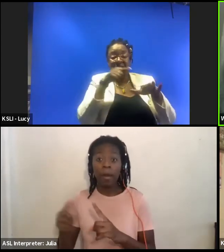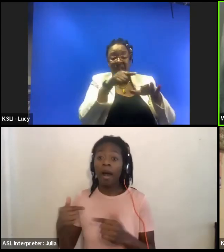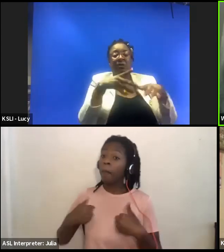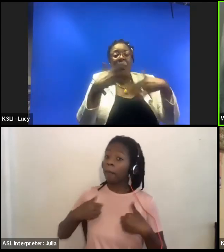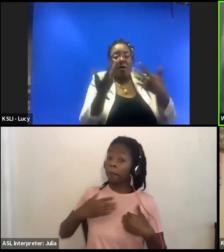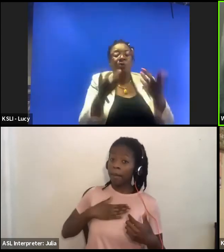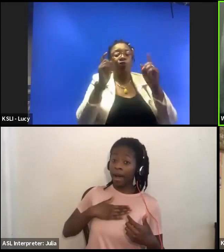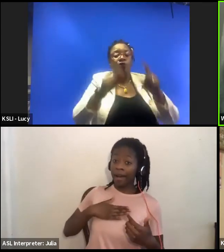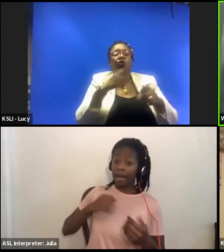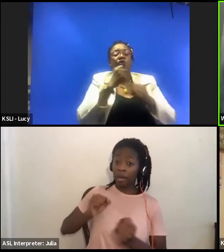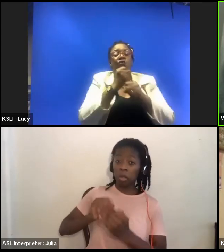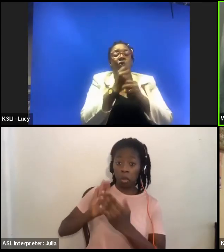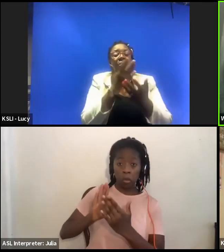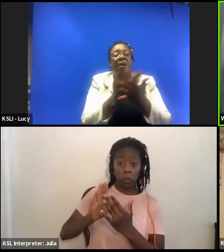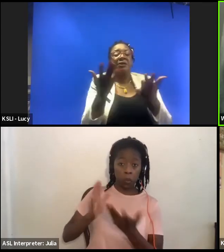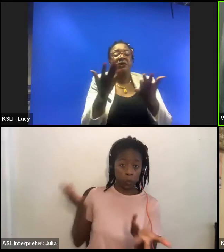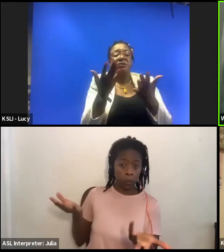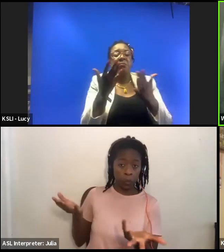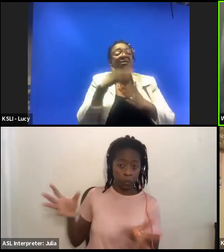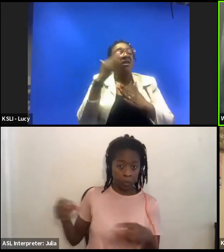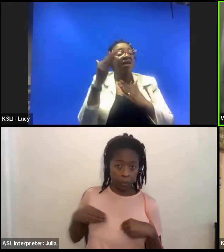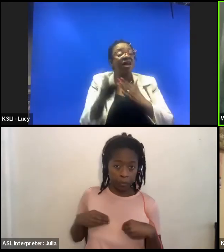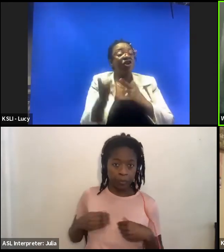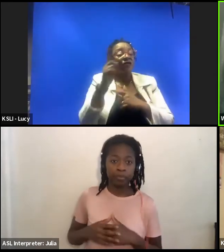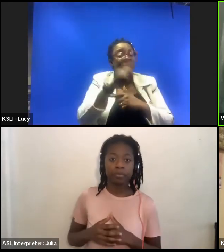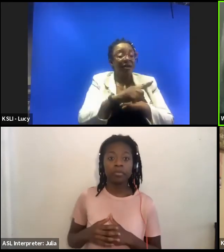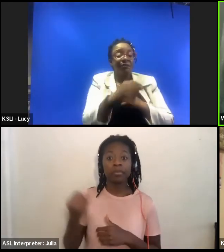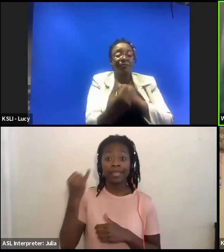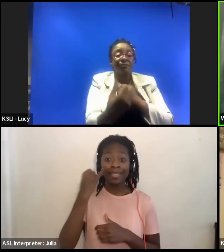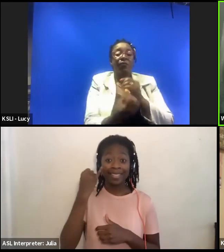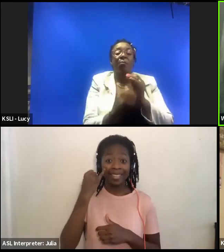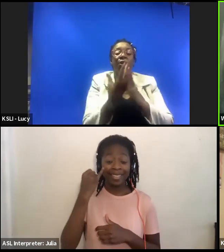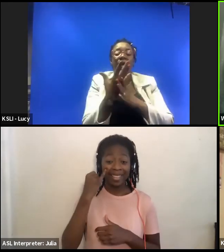And if by the end of the day the product is not up to par,